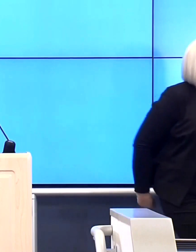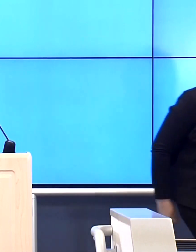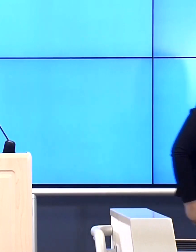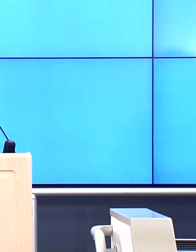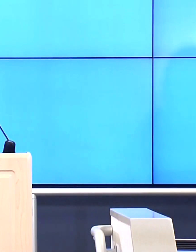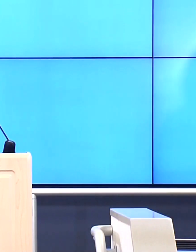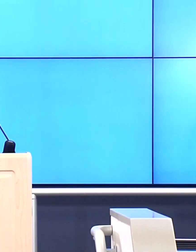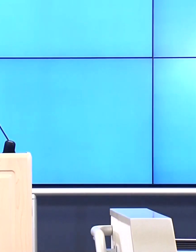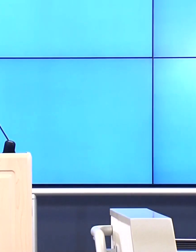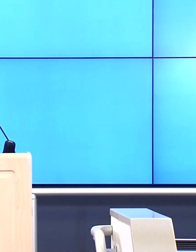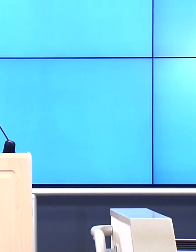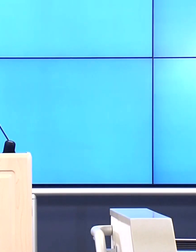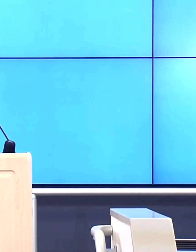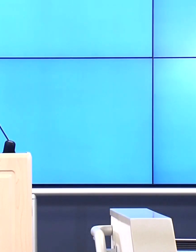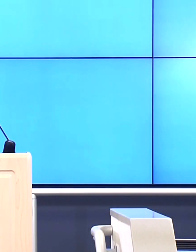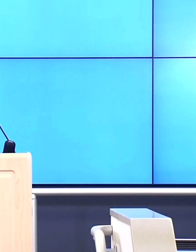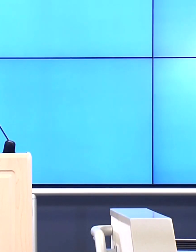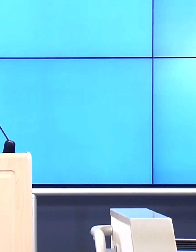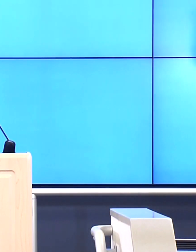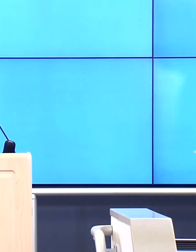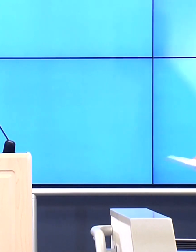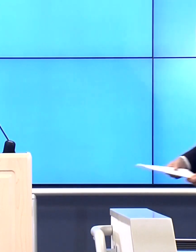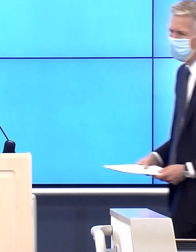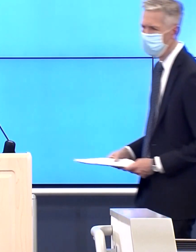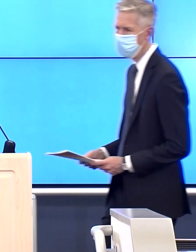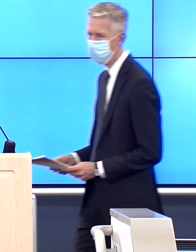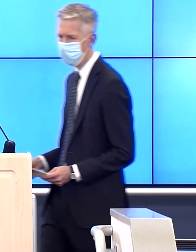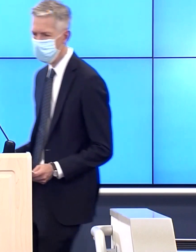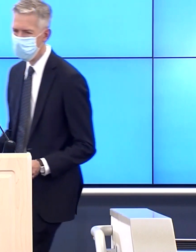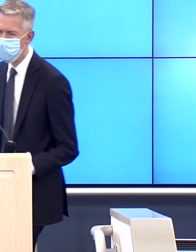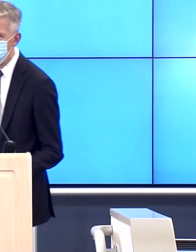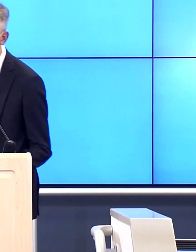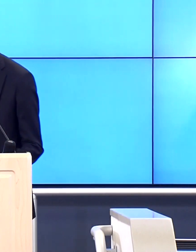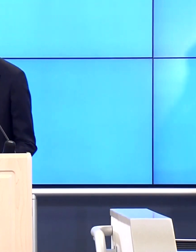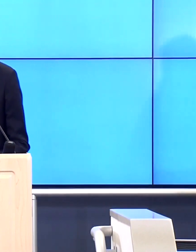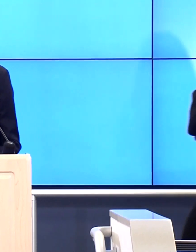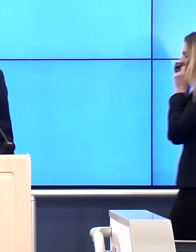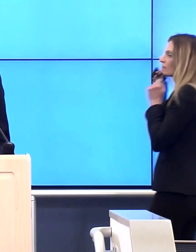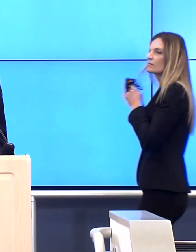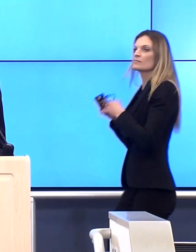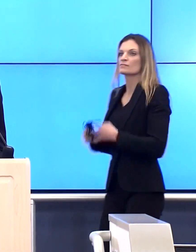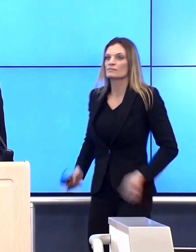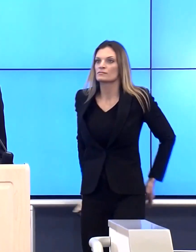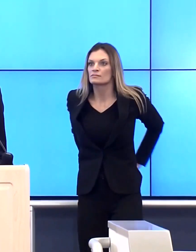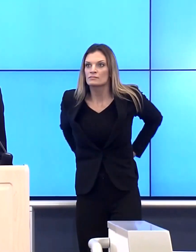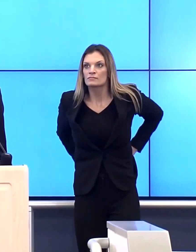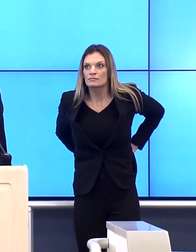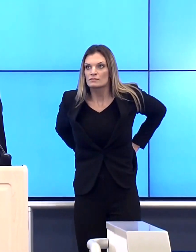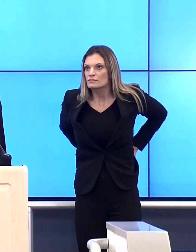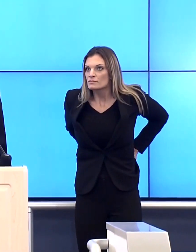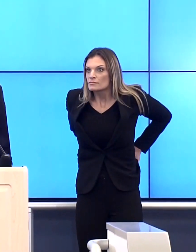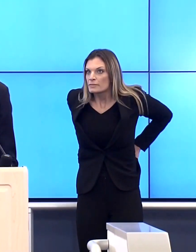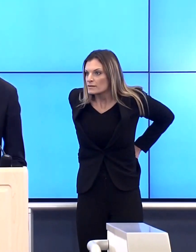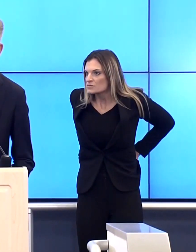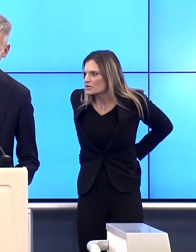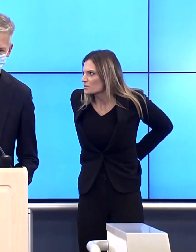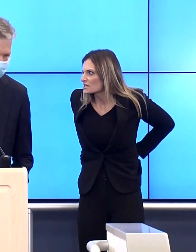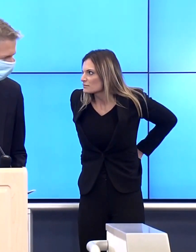I’M GOING ASK DIRECTOR GORDON TO ANSWER THAT ONE FOR YOU.